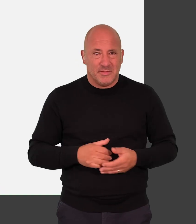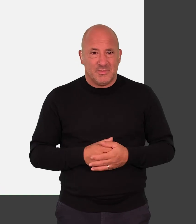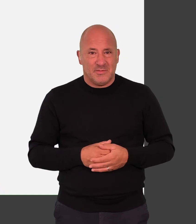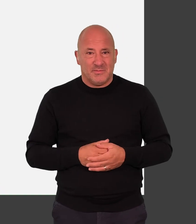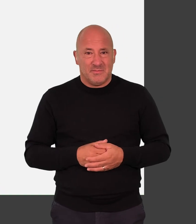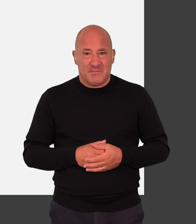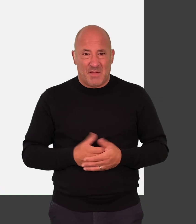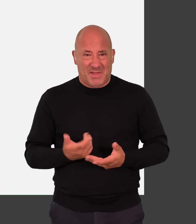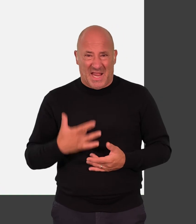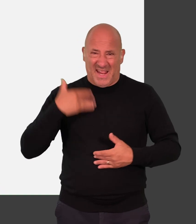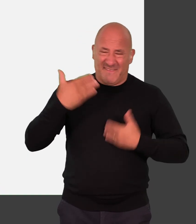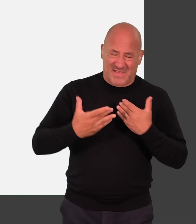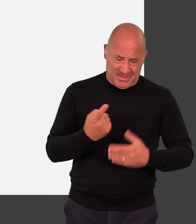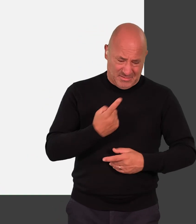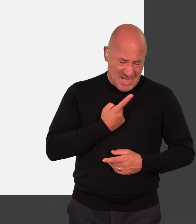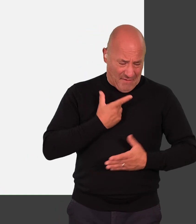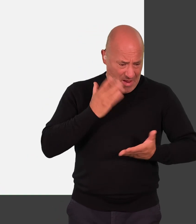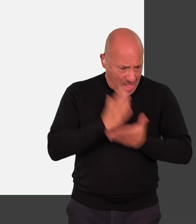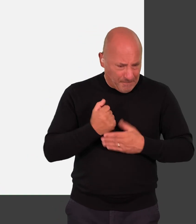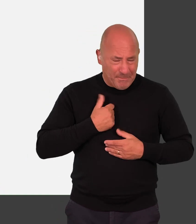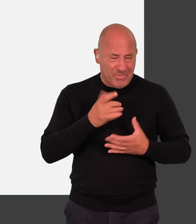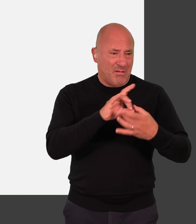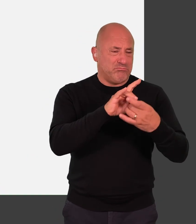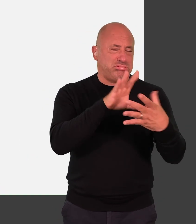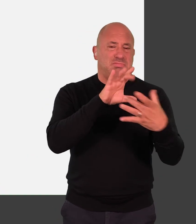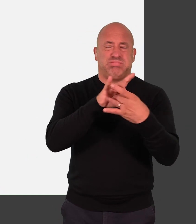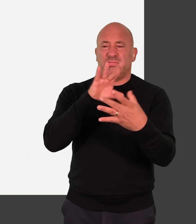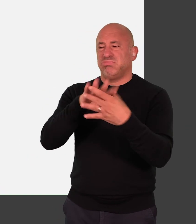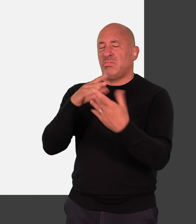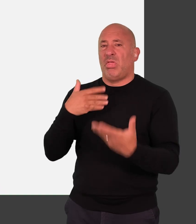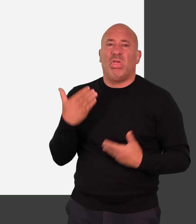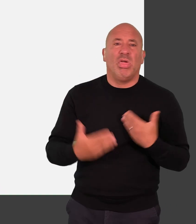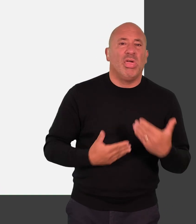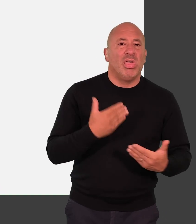they have almost lost all connection with living as their genuine self.